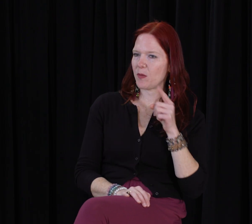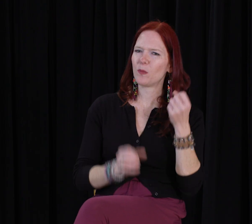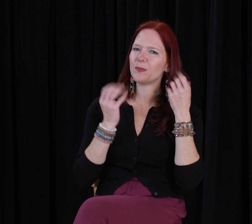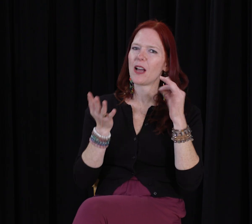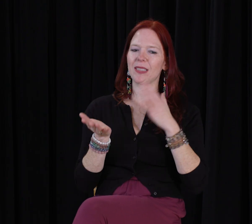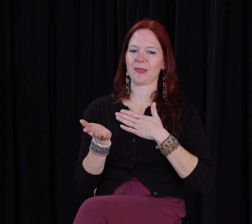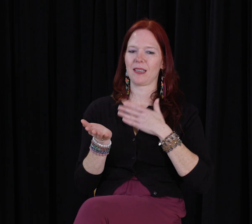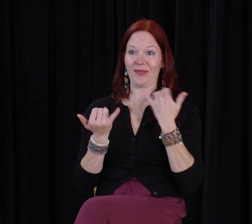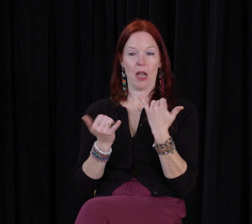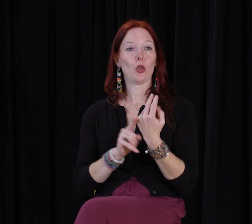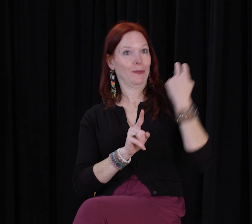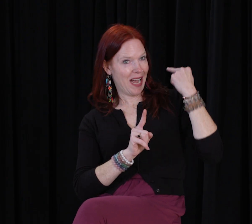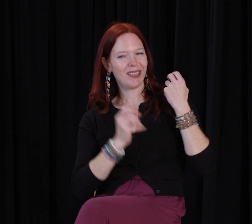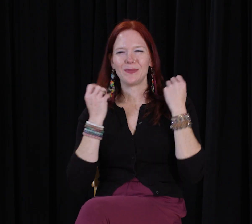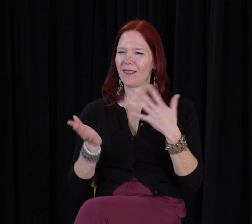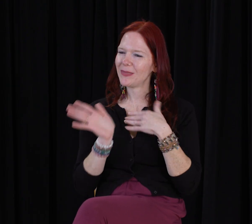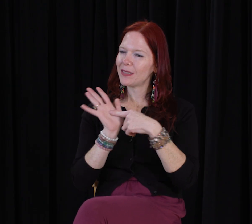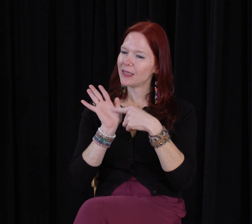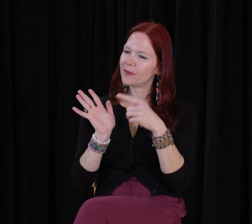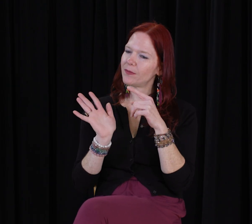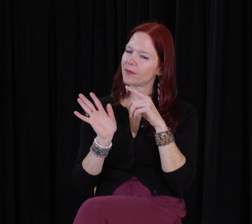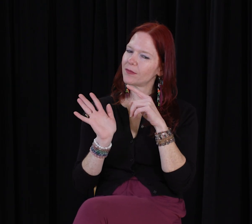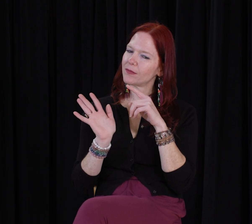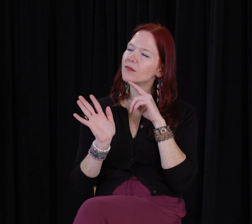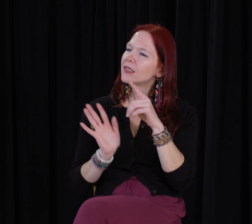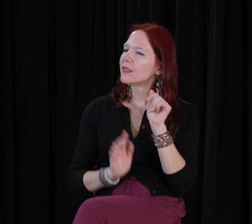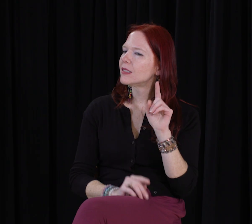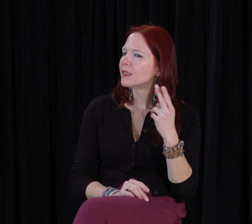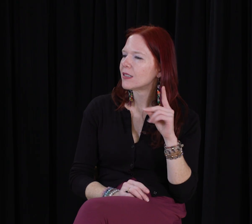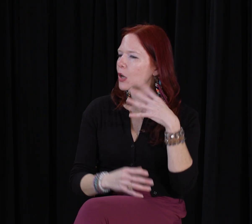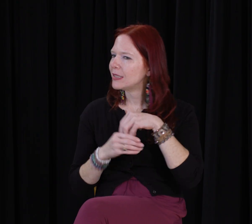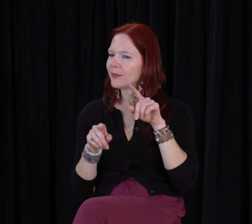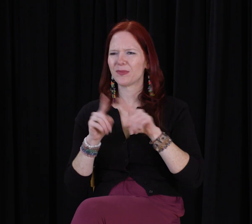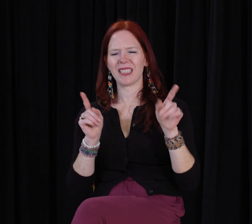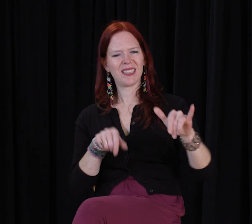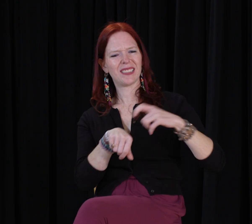I was the only Deaf child, and now, looking back– Many of my ADHD and autism symptoms